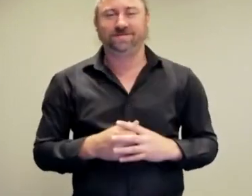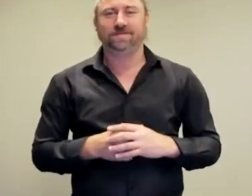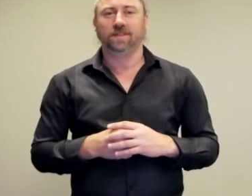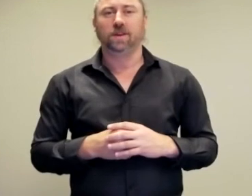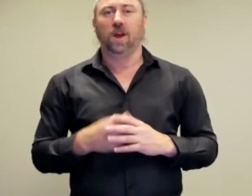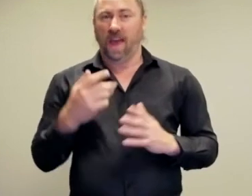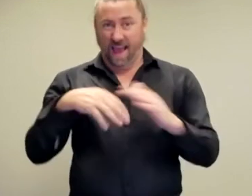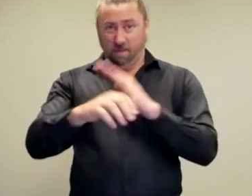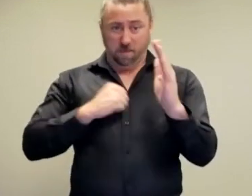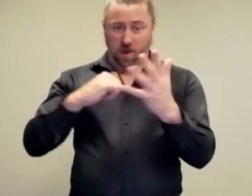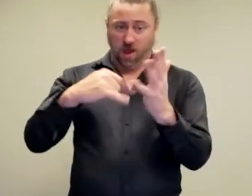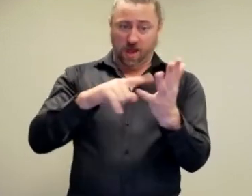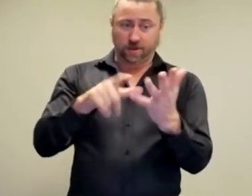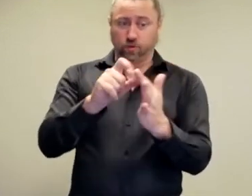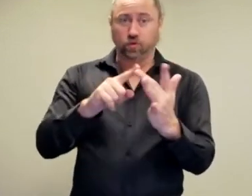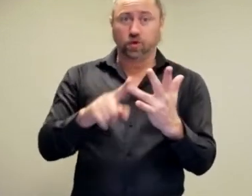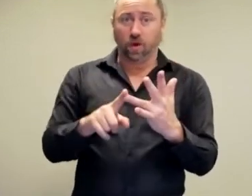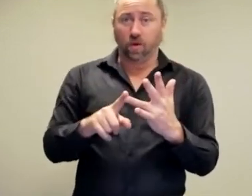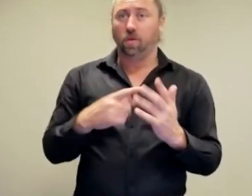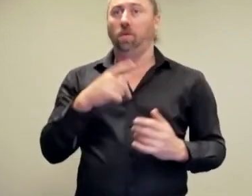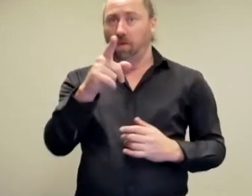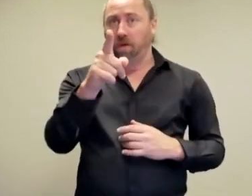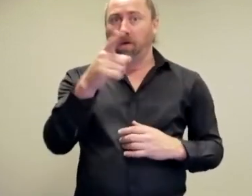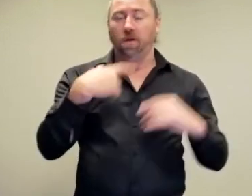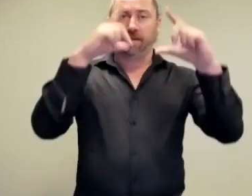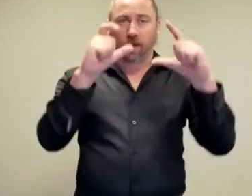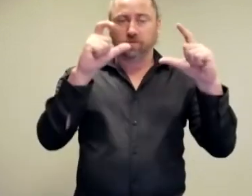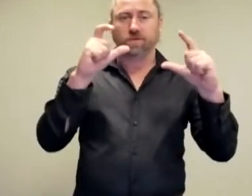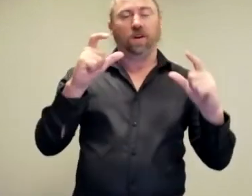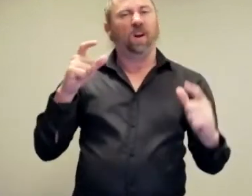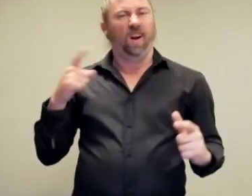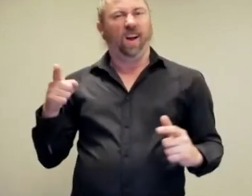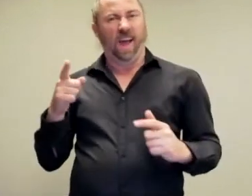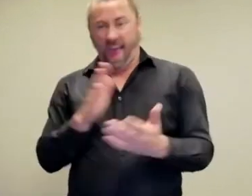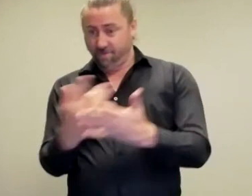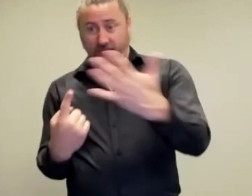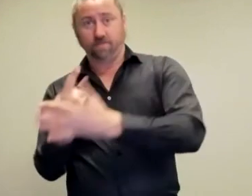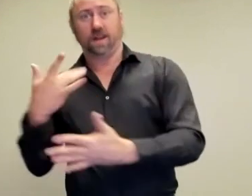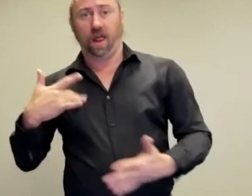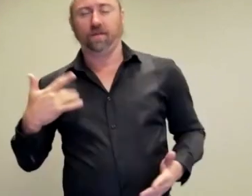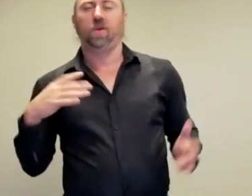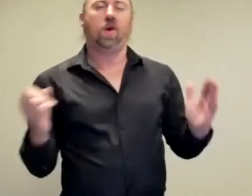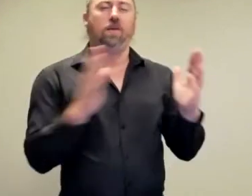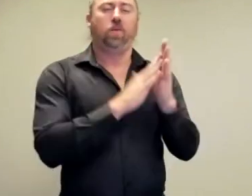Open Studio facsimile. These wasps are in the family Vespidae